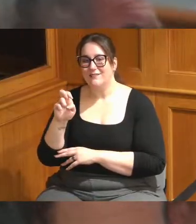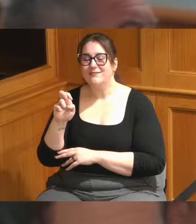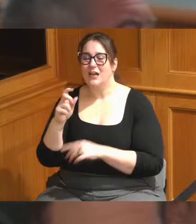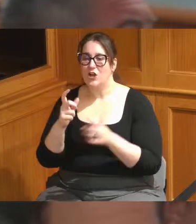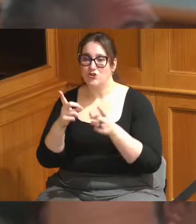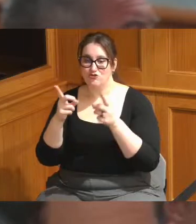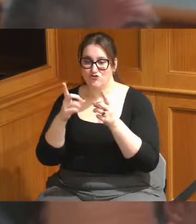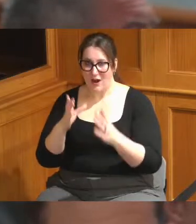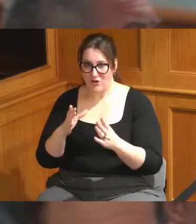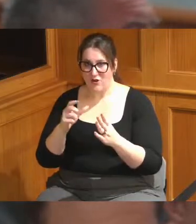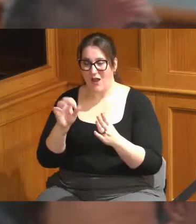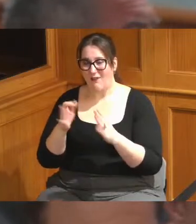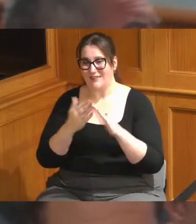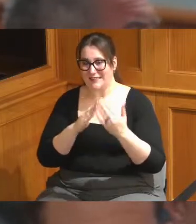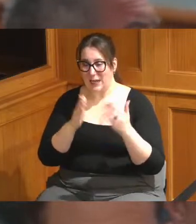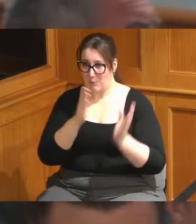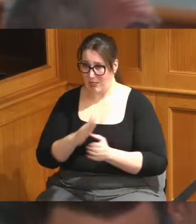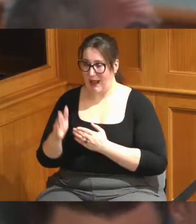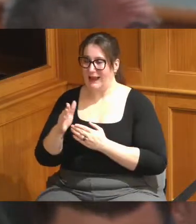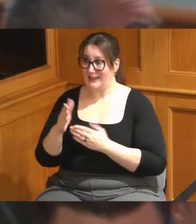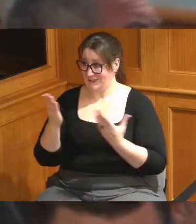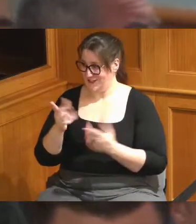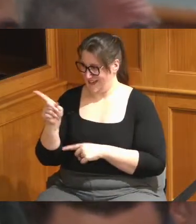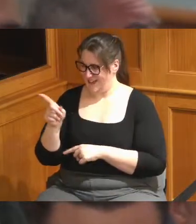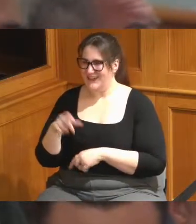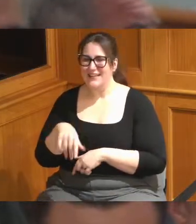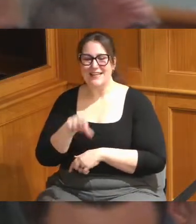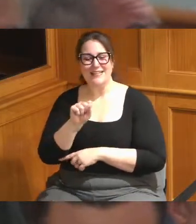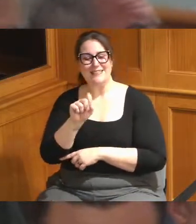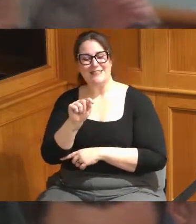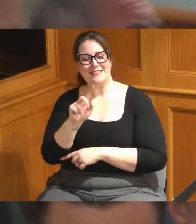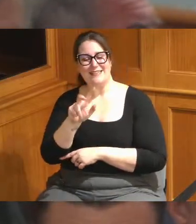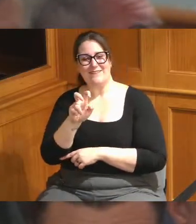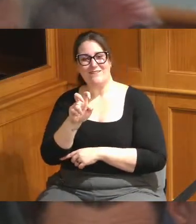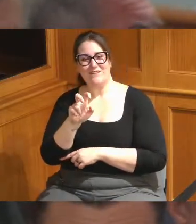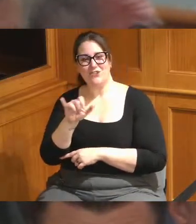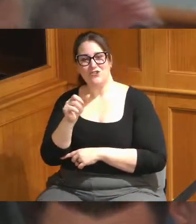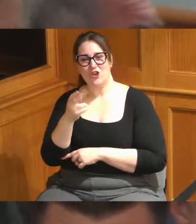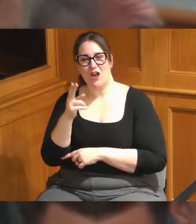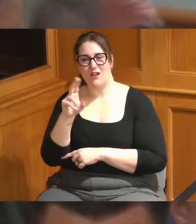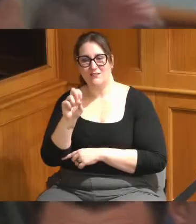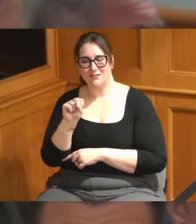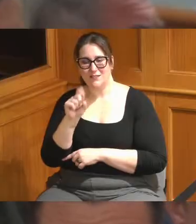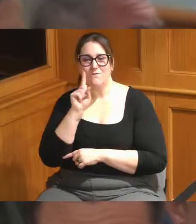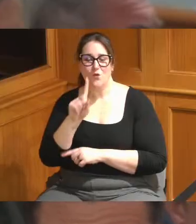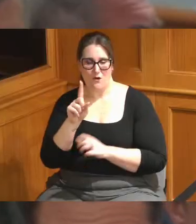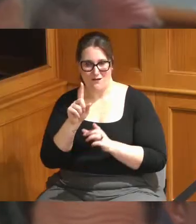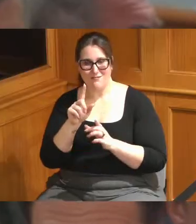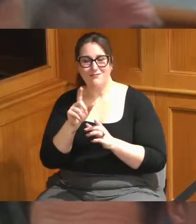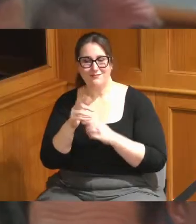Planning. Katherine's in the room. Steve Johns, Assistant Director of county planning. Economic